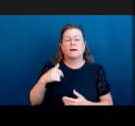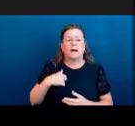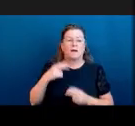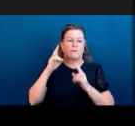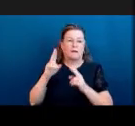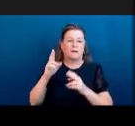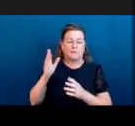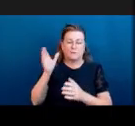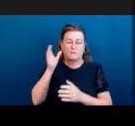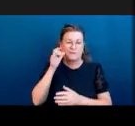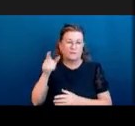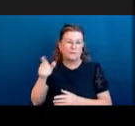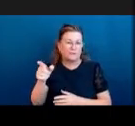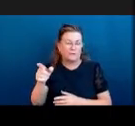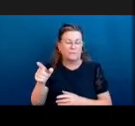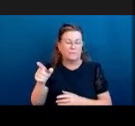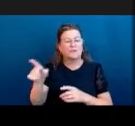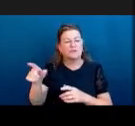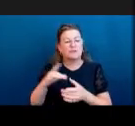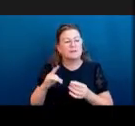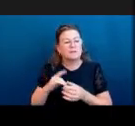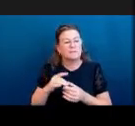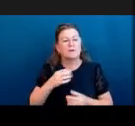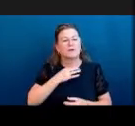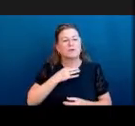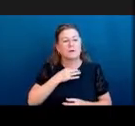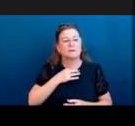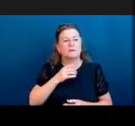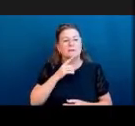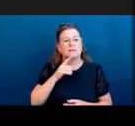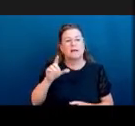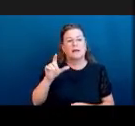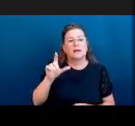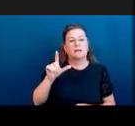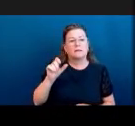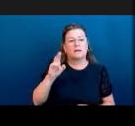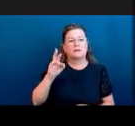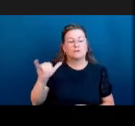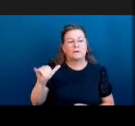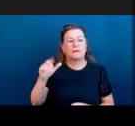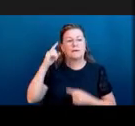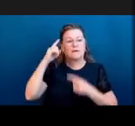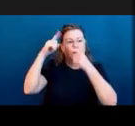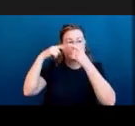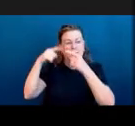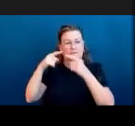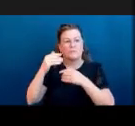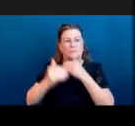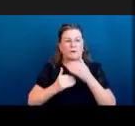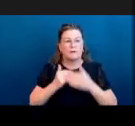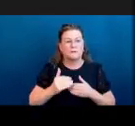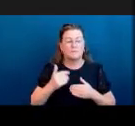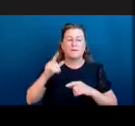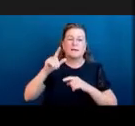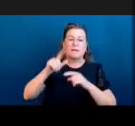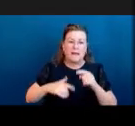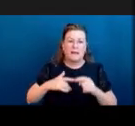she talks about how curiosity is a luxury cognitive process. We cannot feel curious until we feel comfortable, and so until a